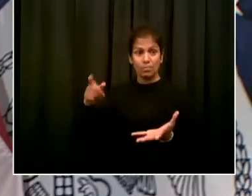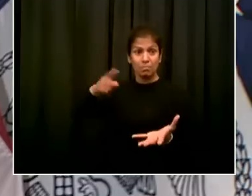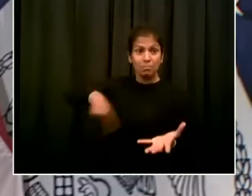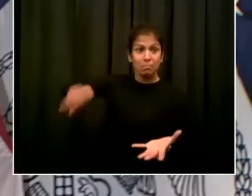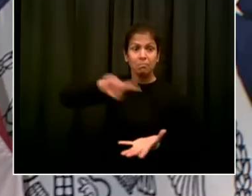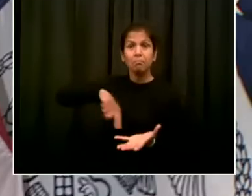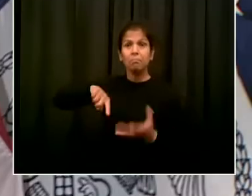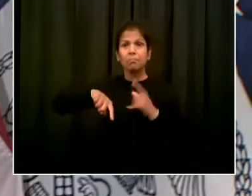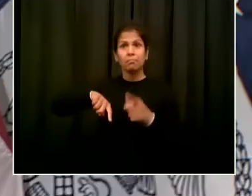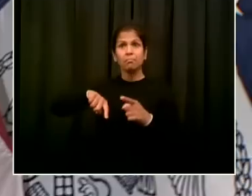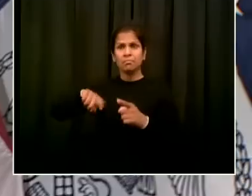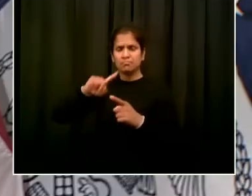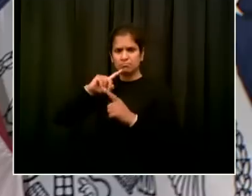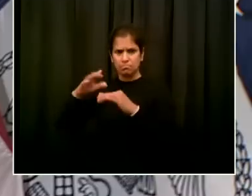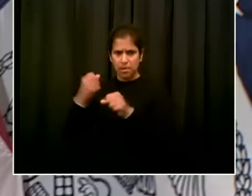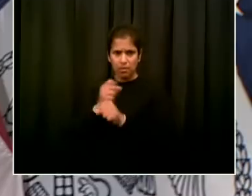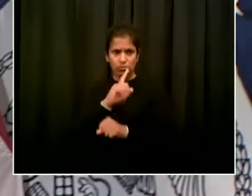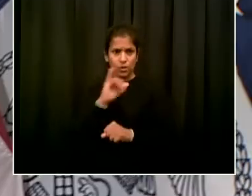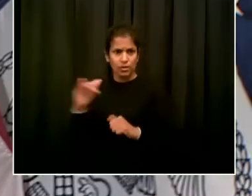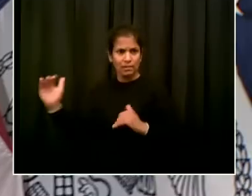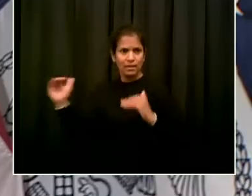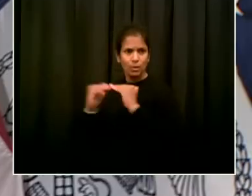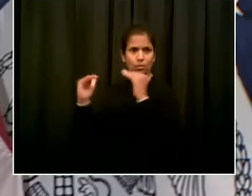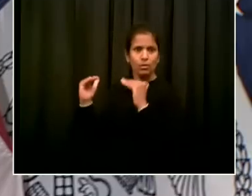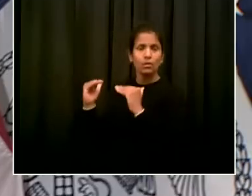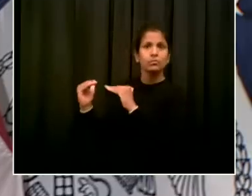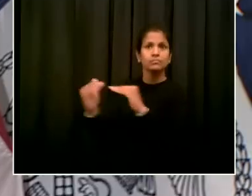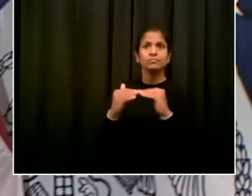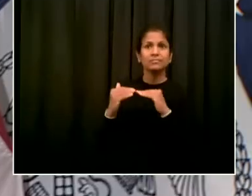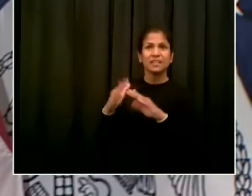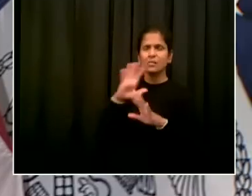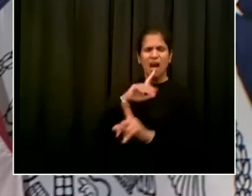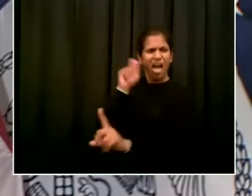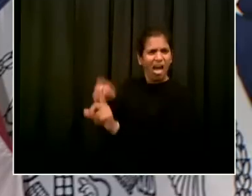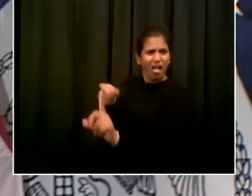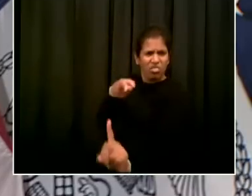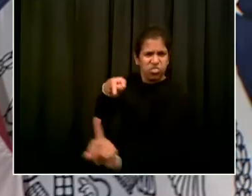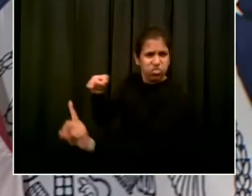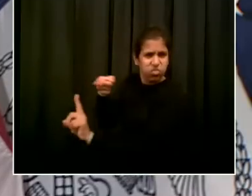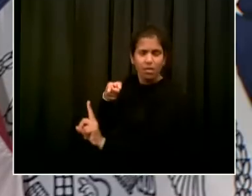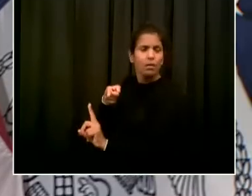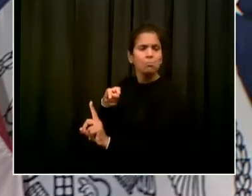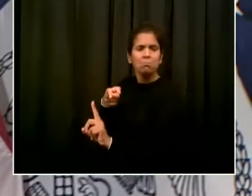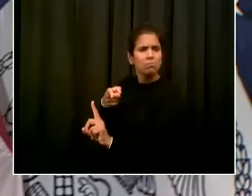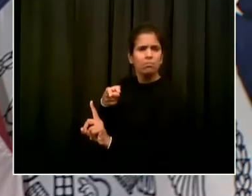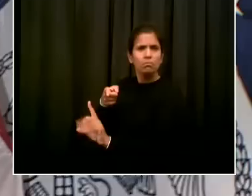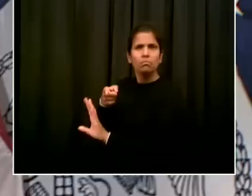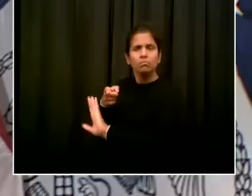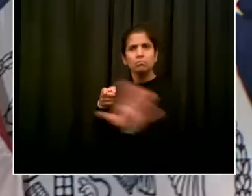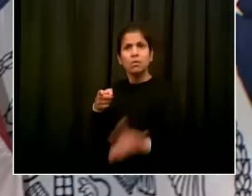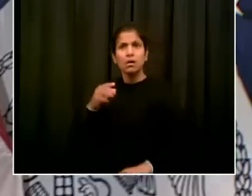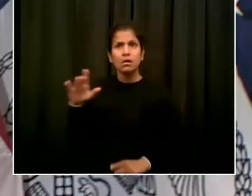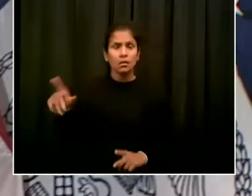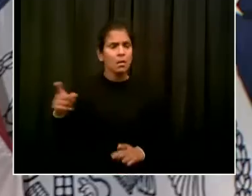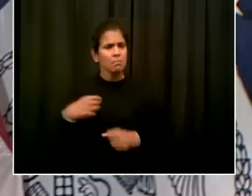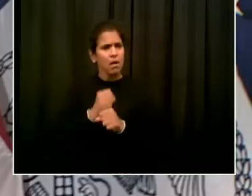DISPROPORTIONATE IMPACT ON COMMUNITIES OF COLOR REPORT WA